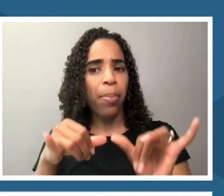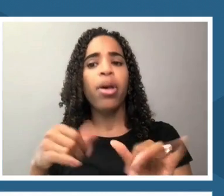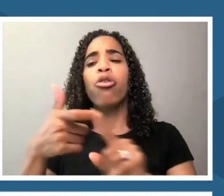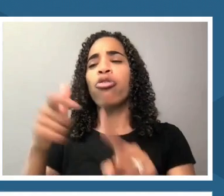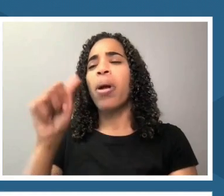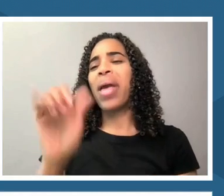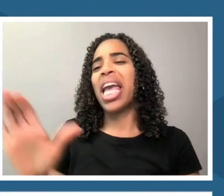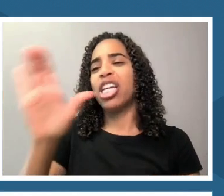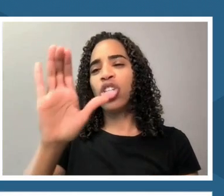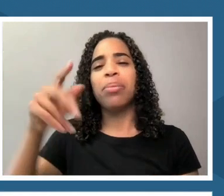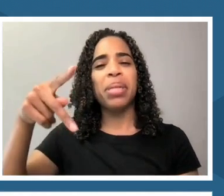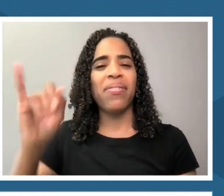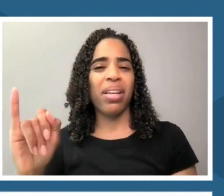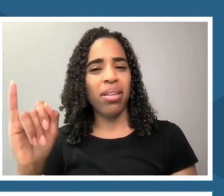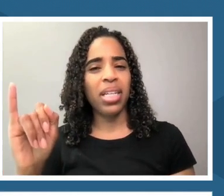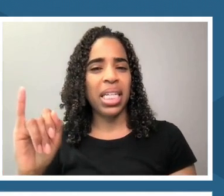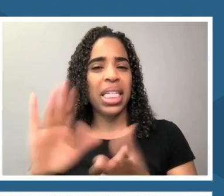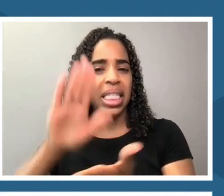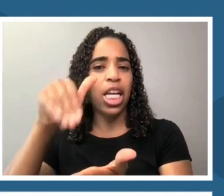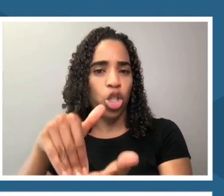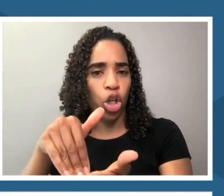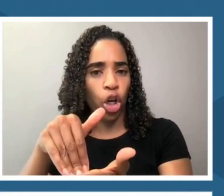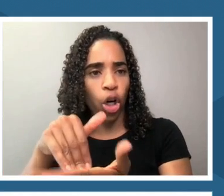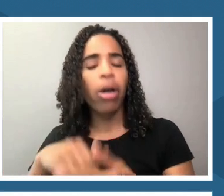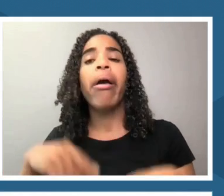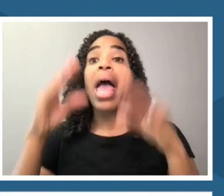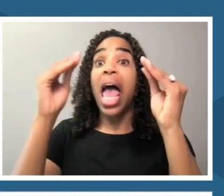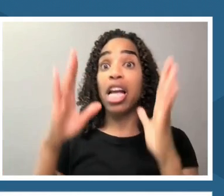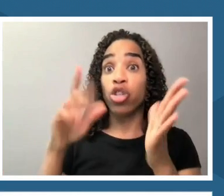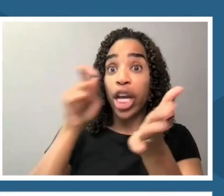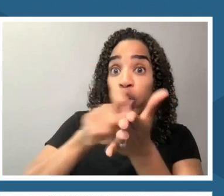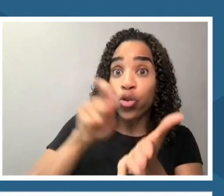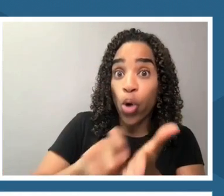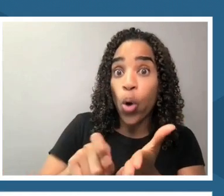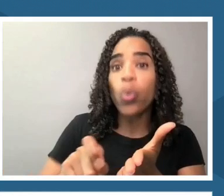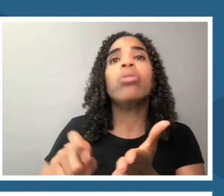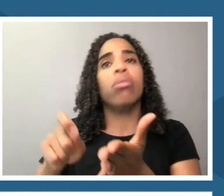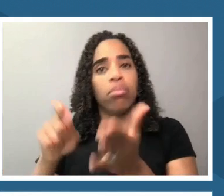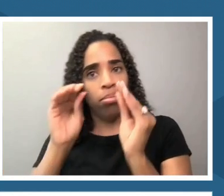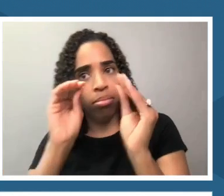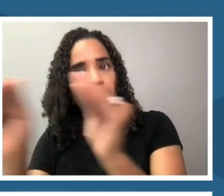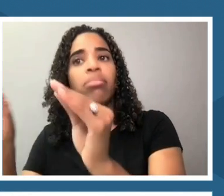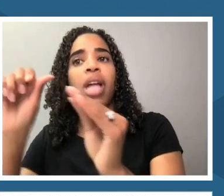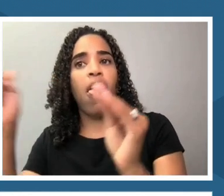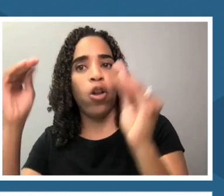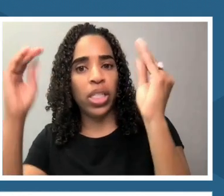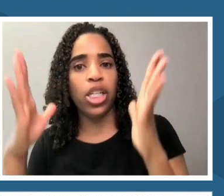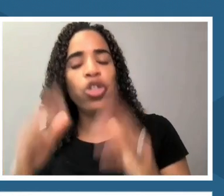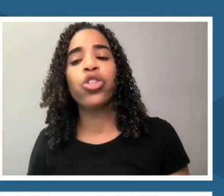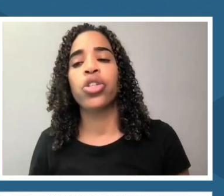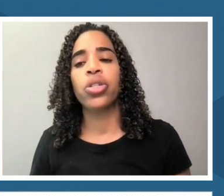series for educators by educators and one that breaks down topics getting